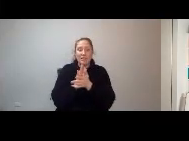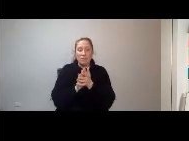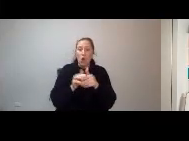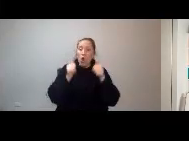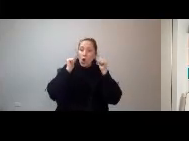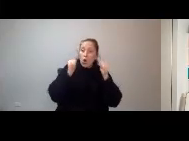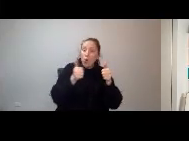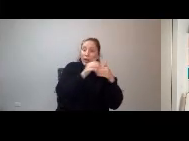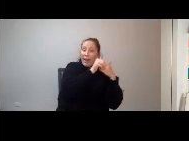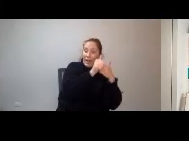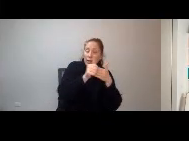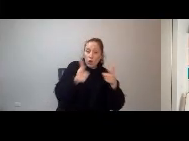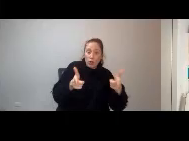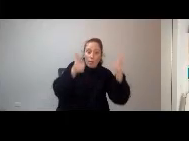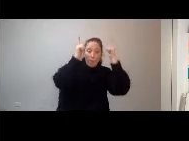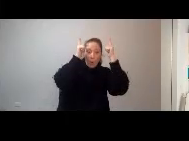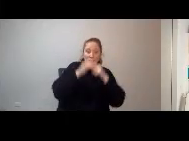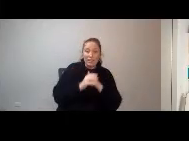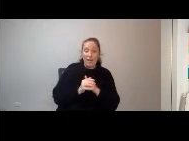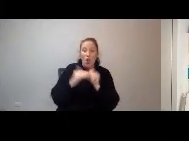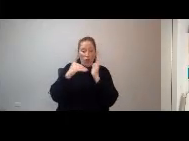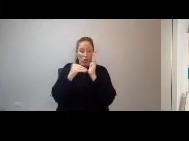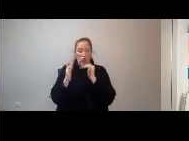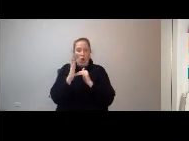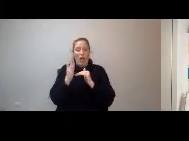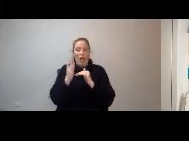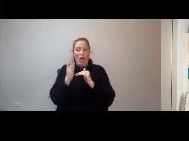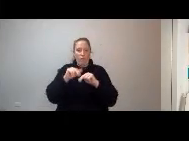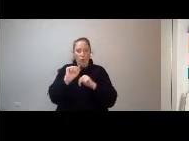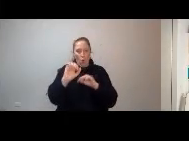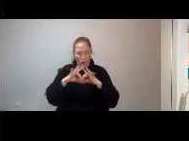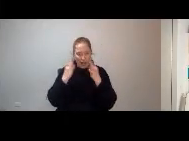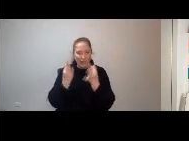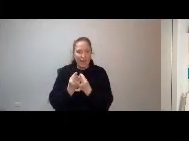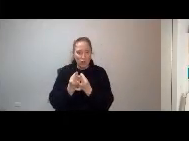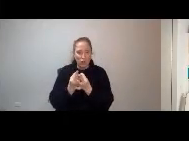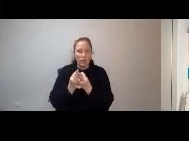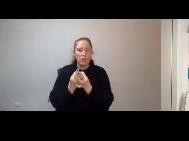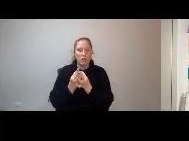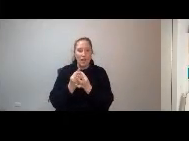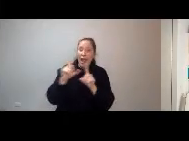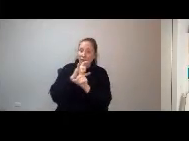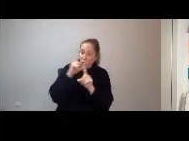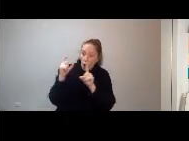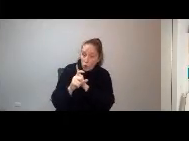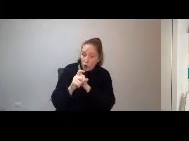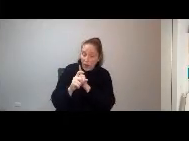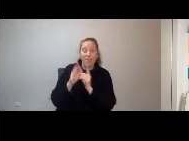size of services, a culture of supporting wellbeing, directly influence the quality of active support,